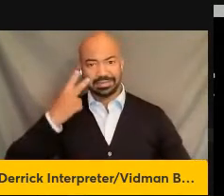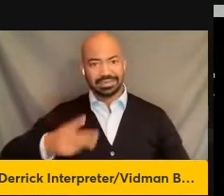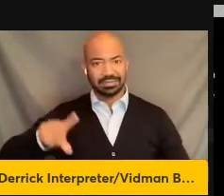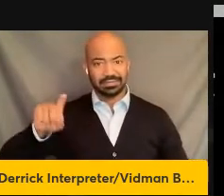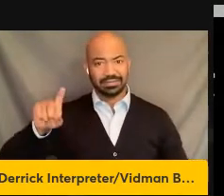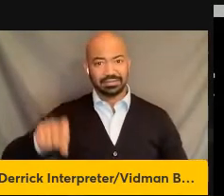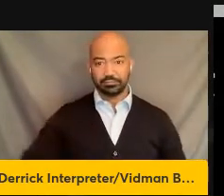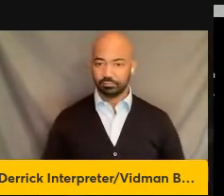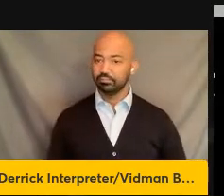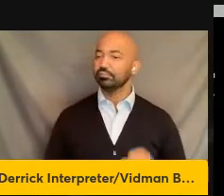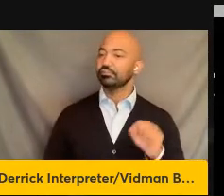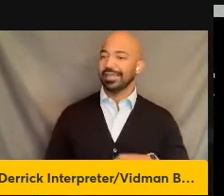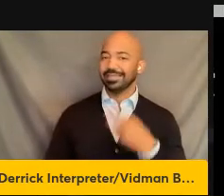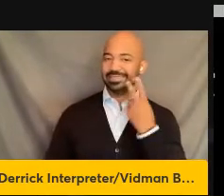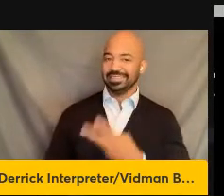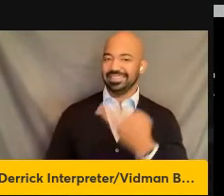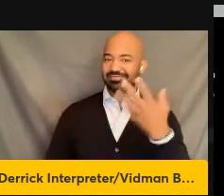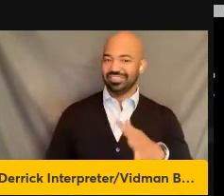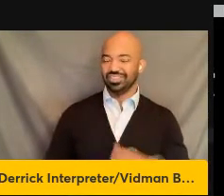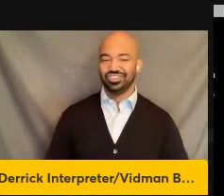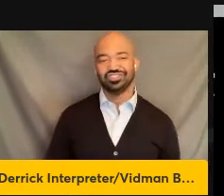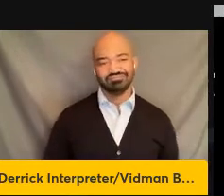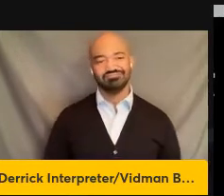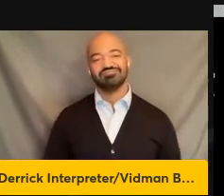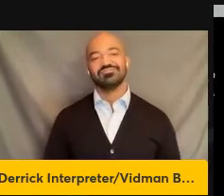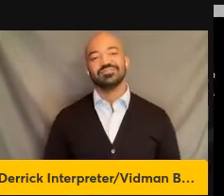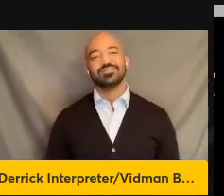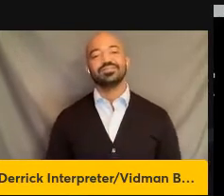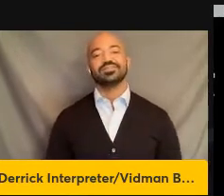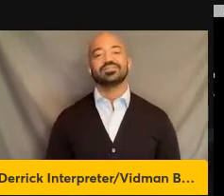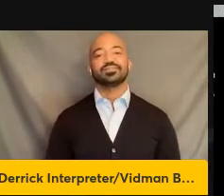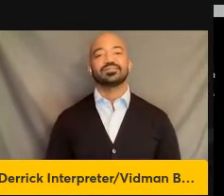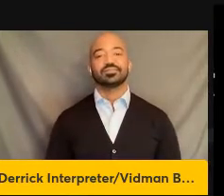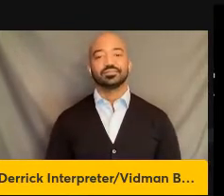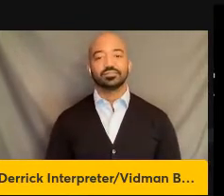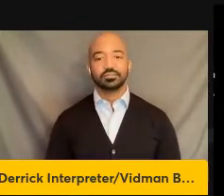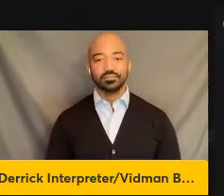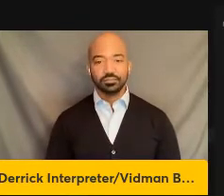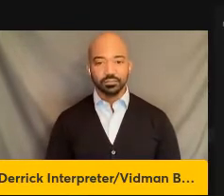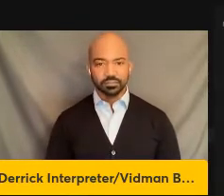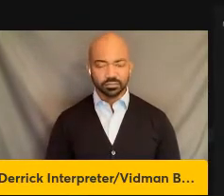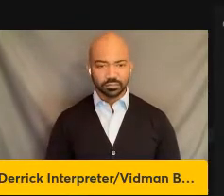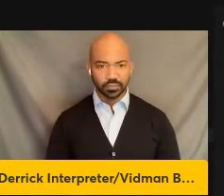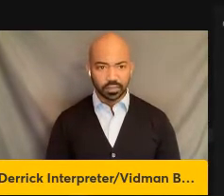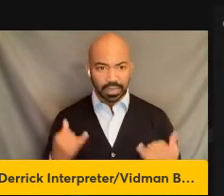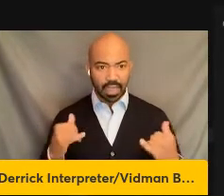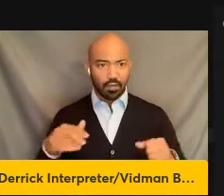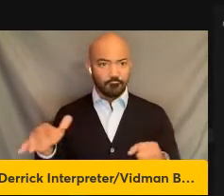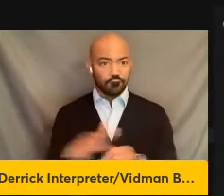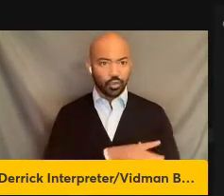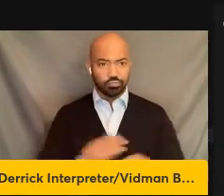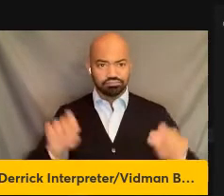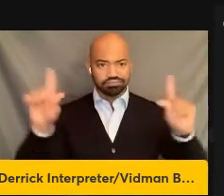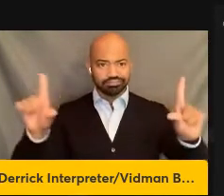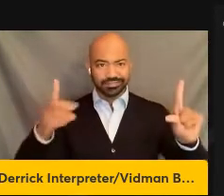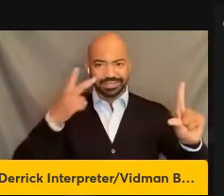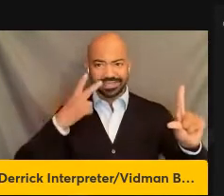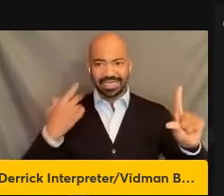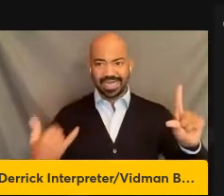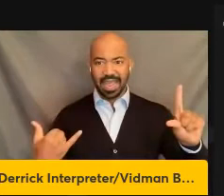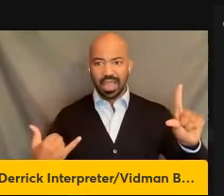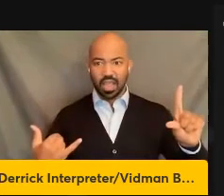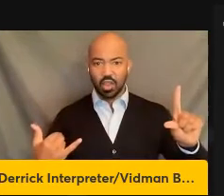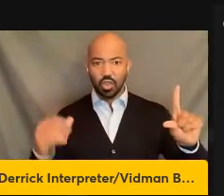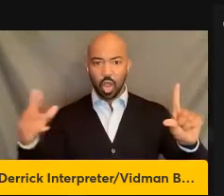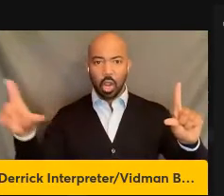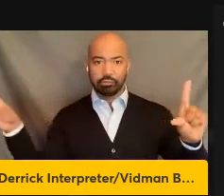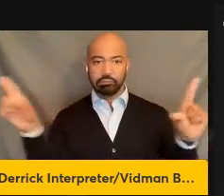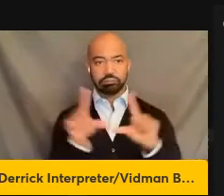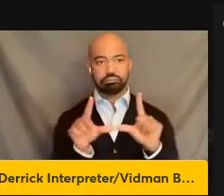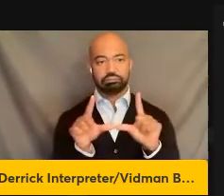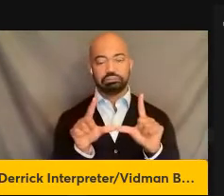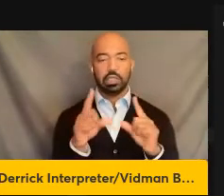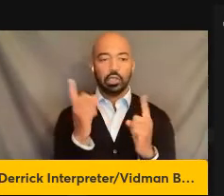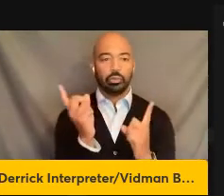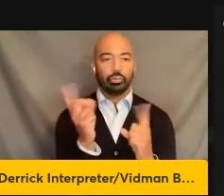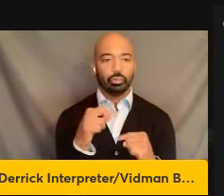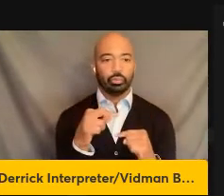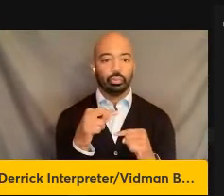Alright, let me is this in full screen mode now? Or is this Do I have to swap this